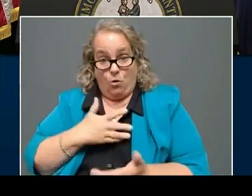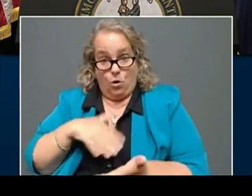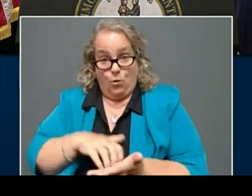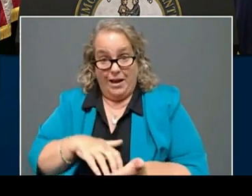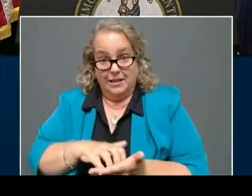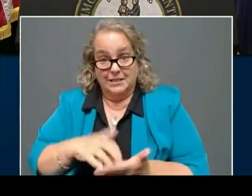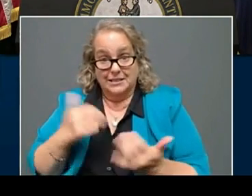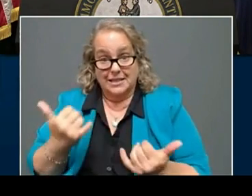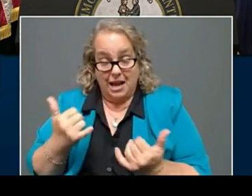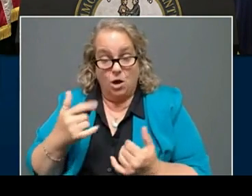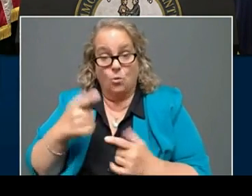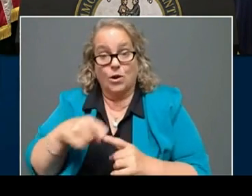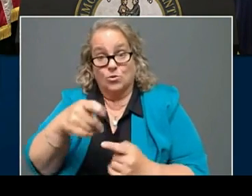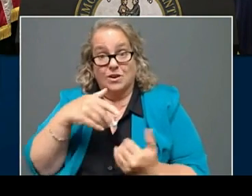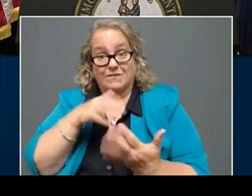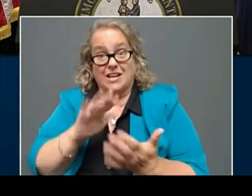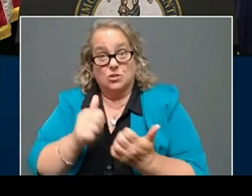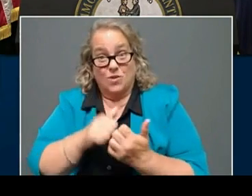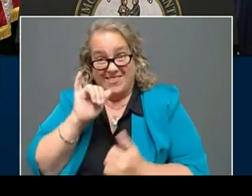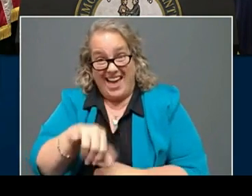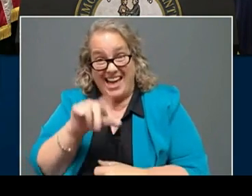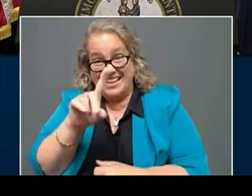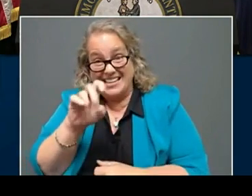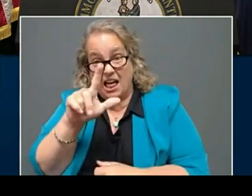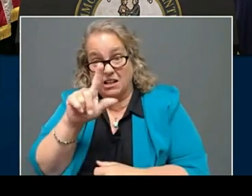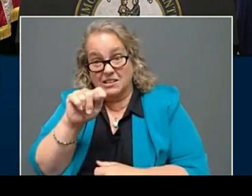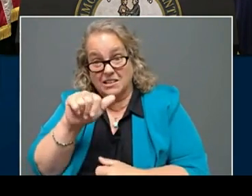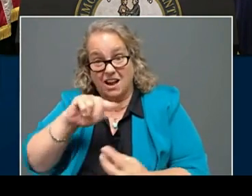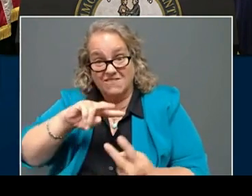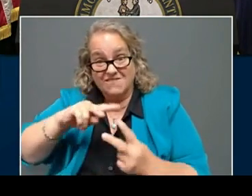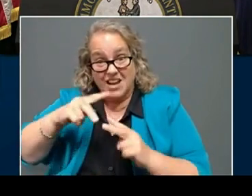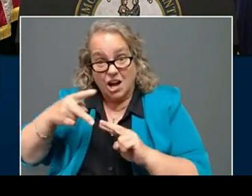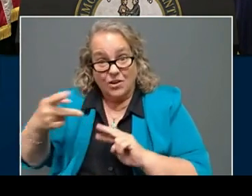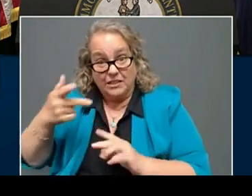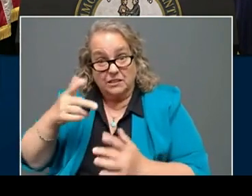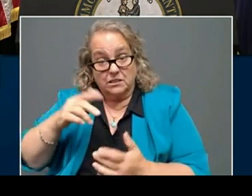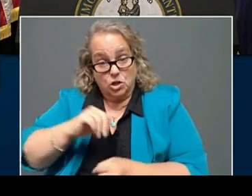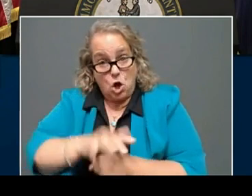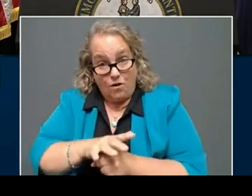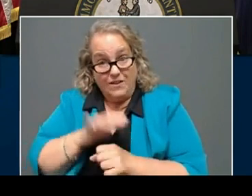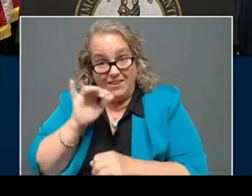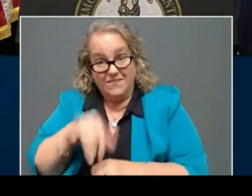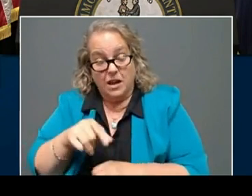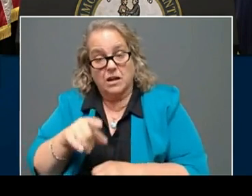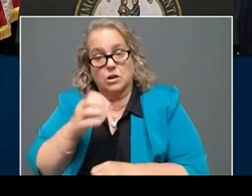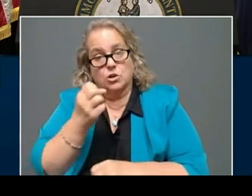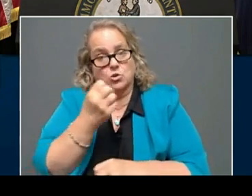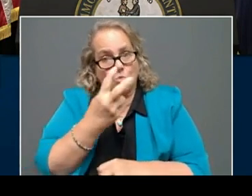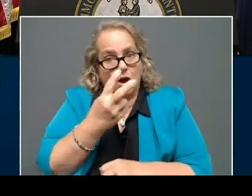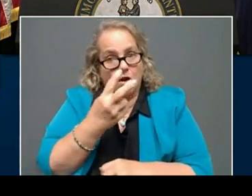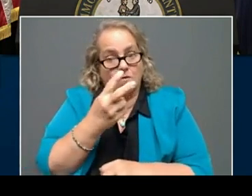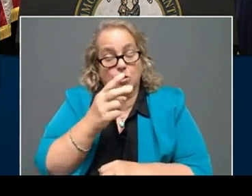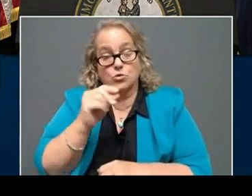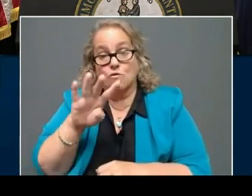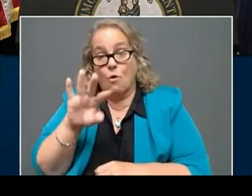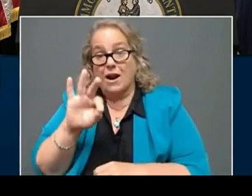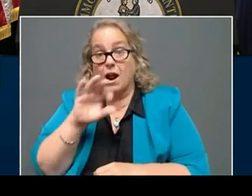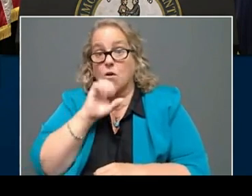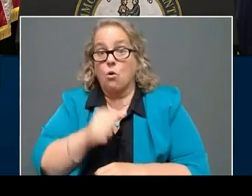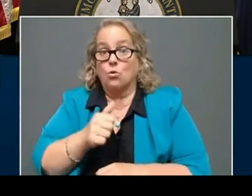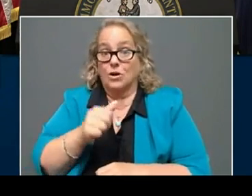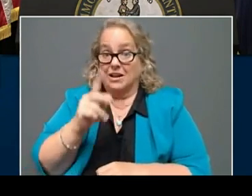the delta variant, it is needing to get Kentucky ins 12-49 But especially 12-39